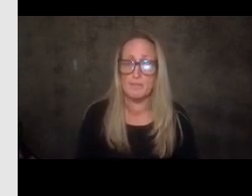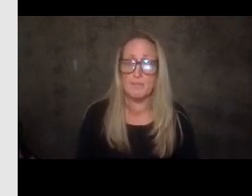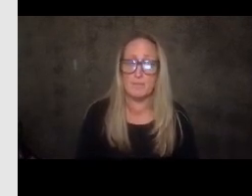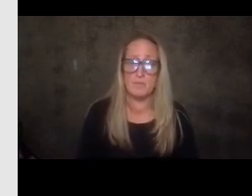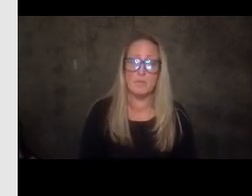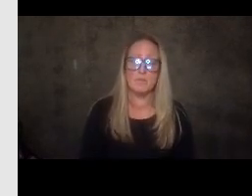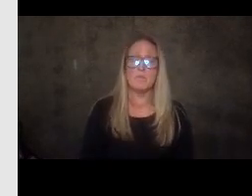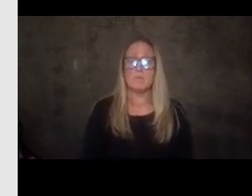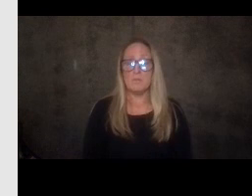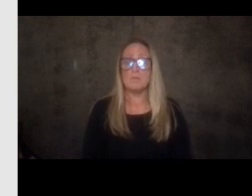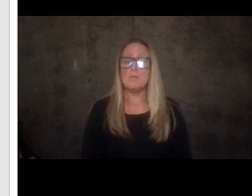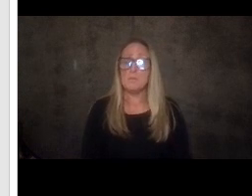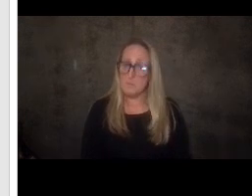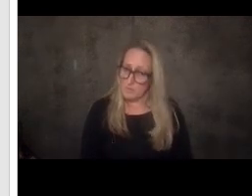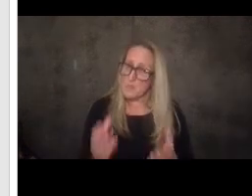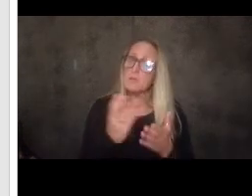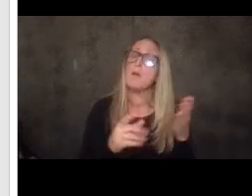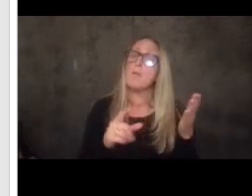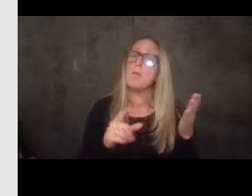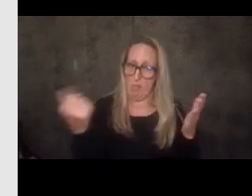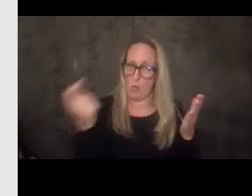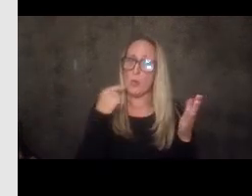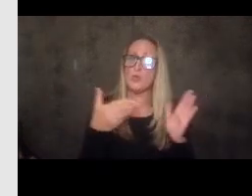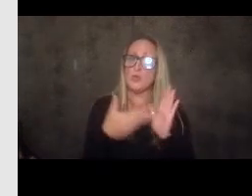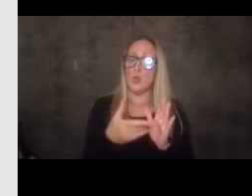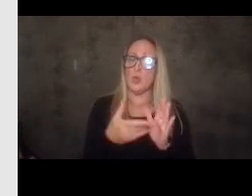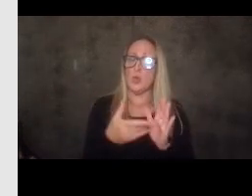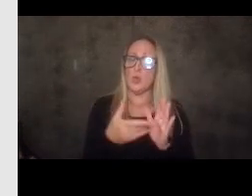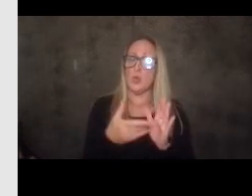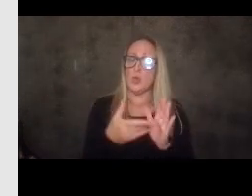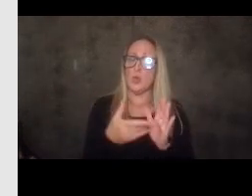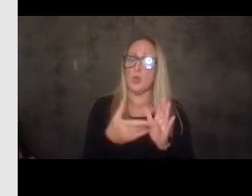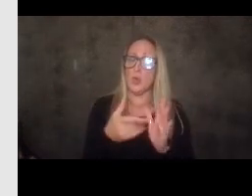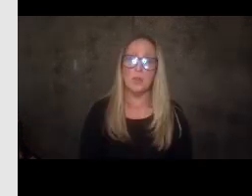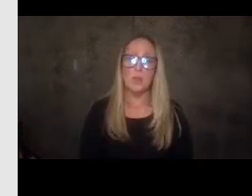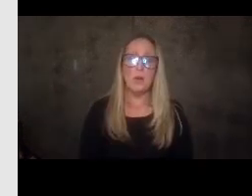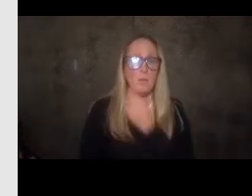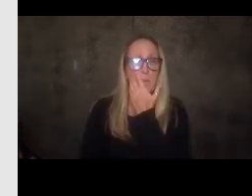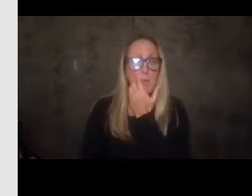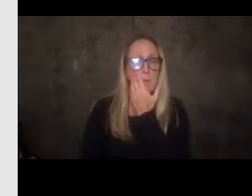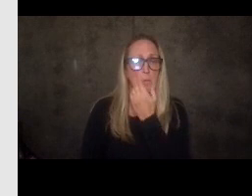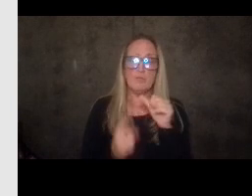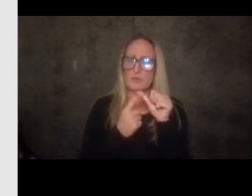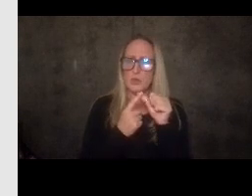So there are some other things that I want to show you. So first let's check out the accessibility checker I'd